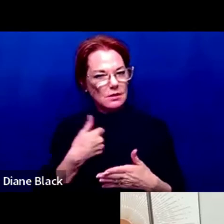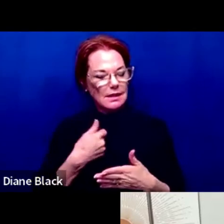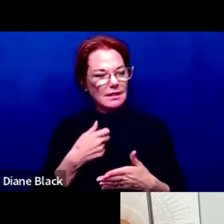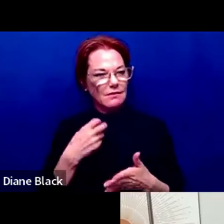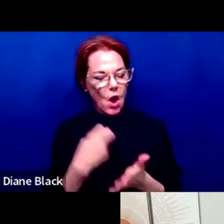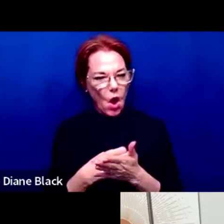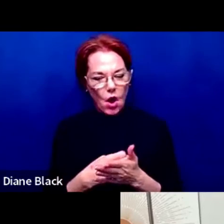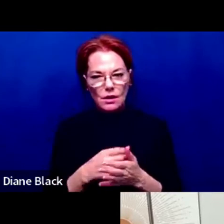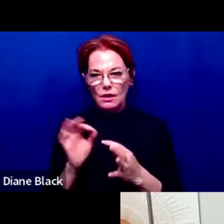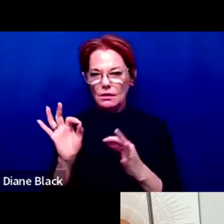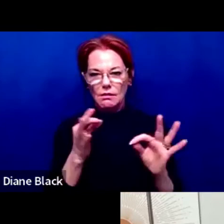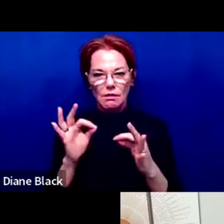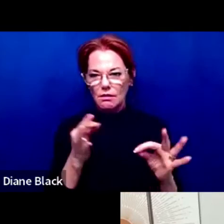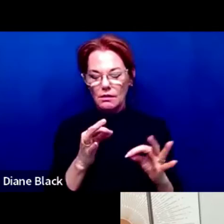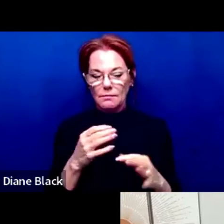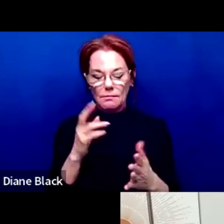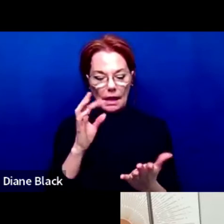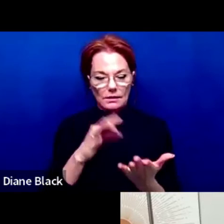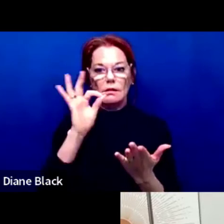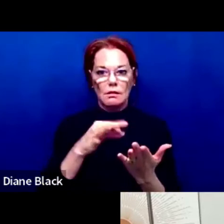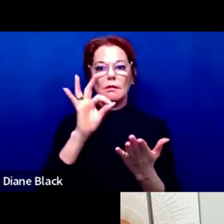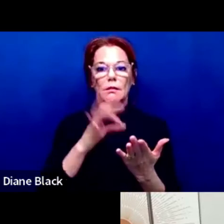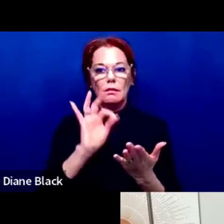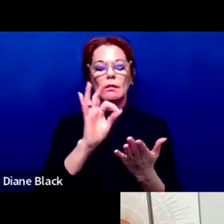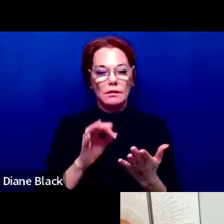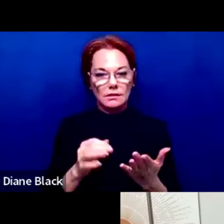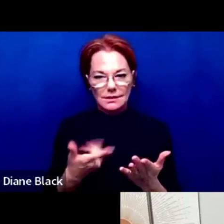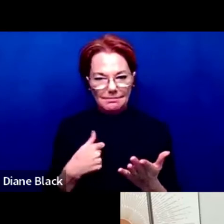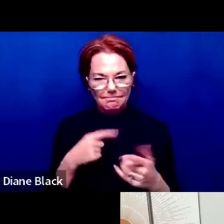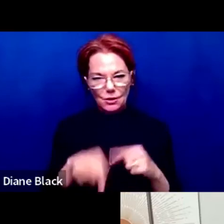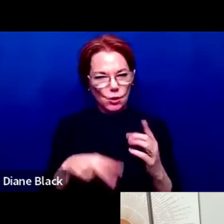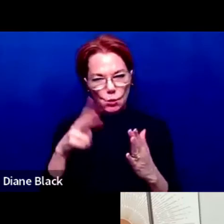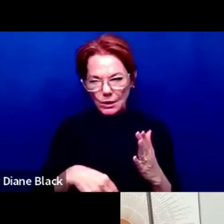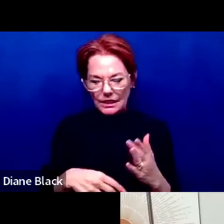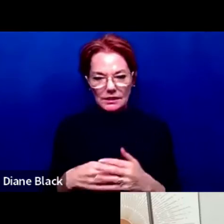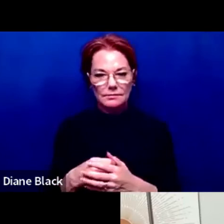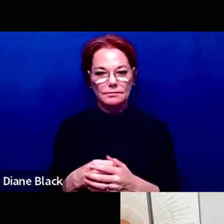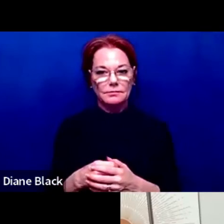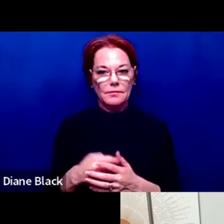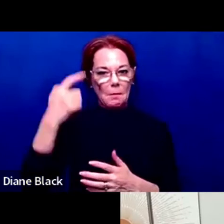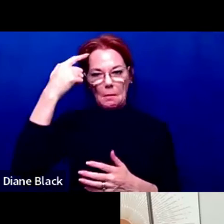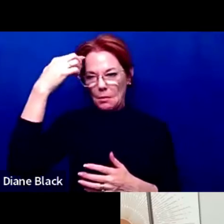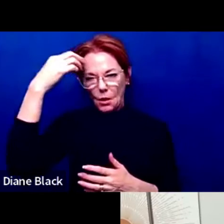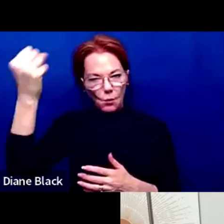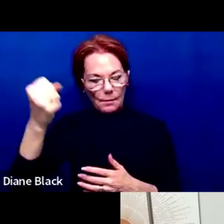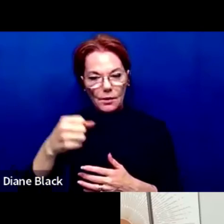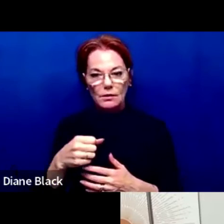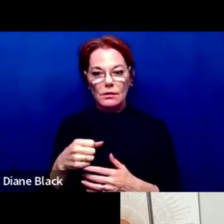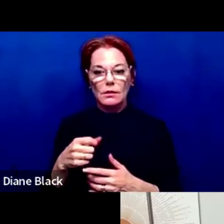just jumped. So if I didn't remember what I saw, I couldn't really you know, spit it back out. And then eventually I tried